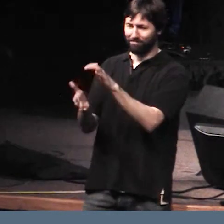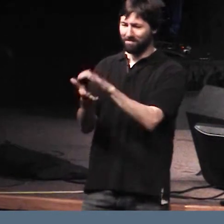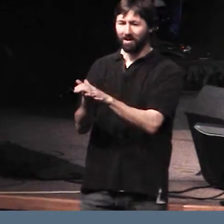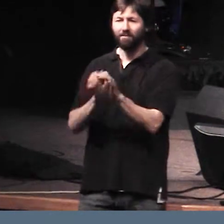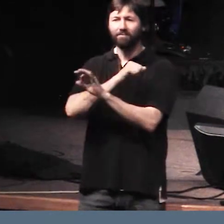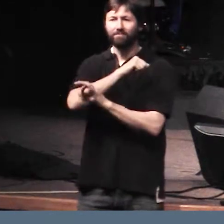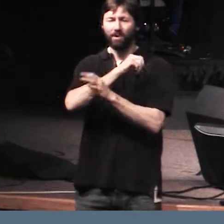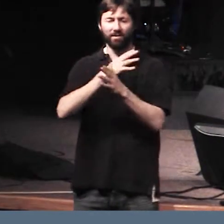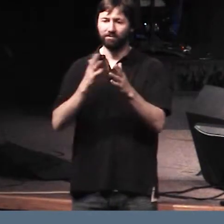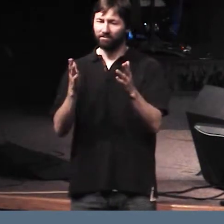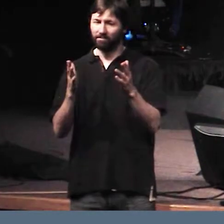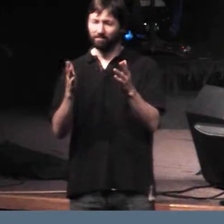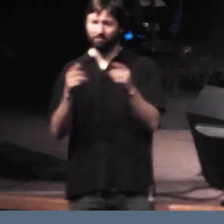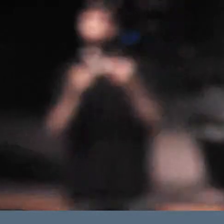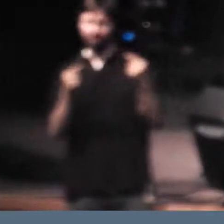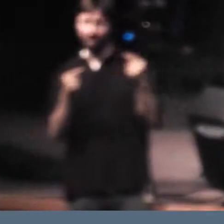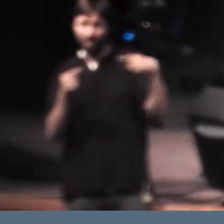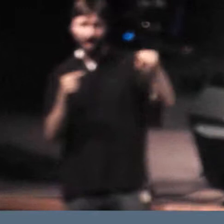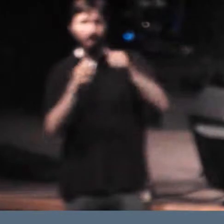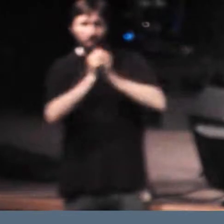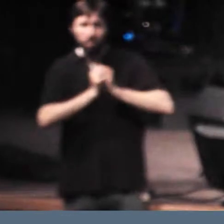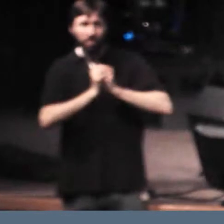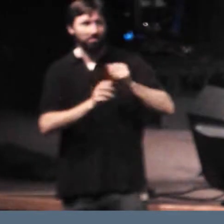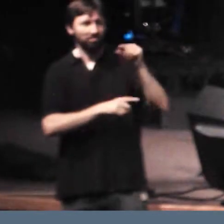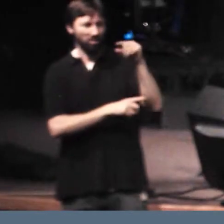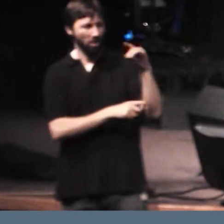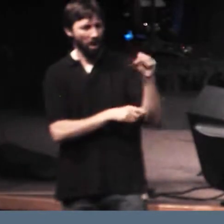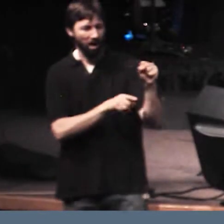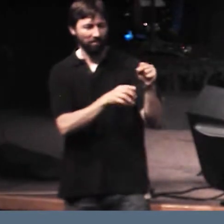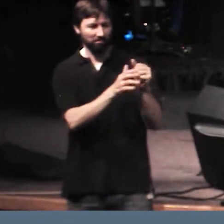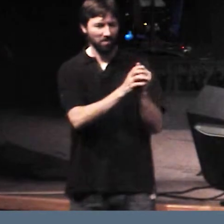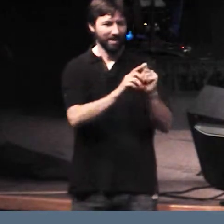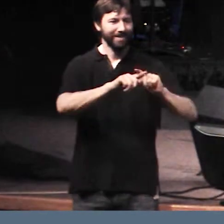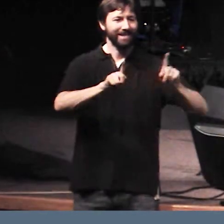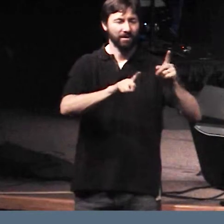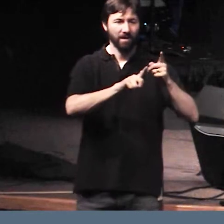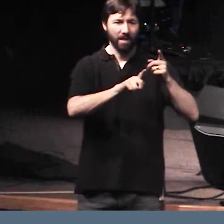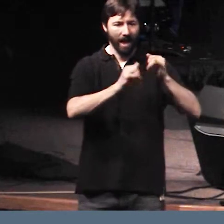some racist thing it's because foreigners they worshiped foreign gods they worshiped idols